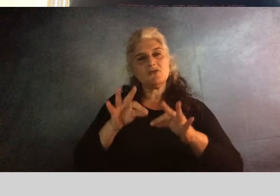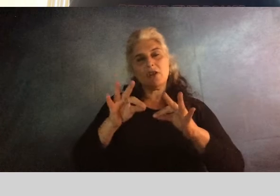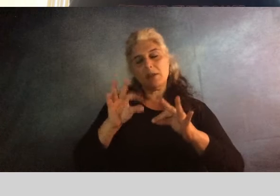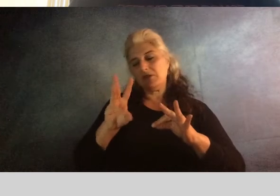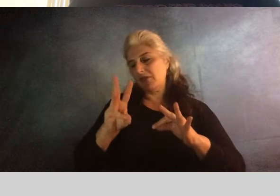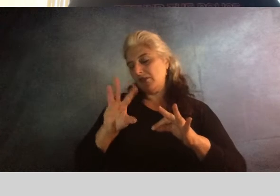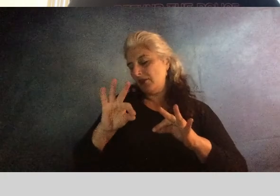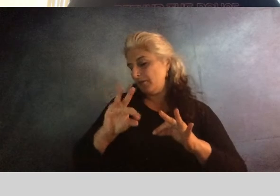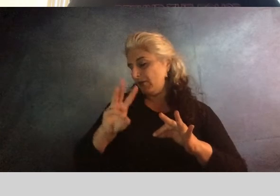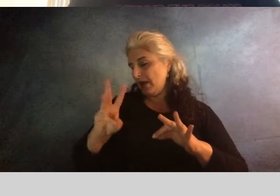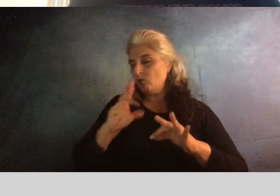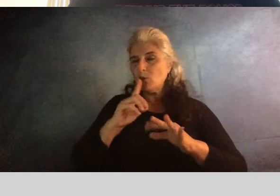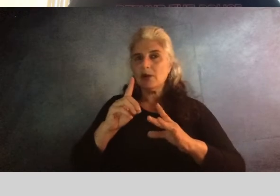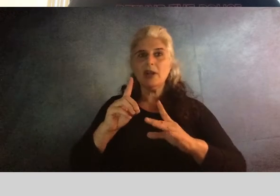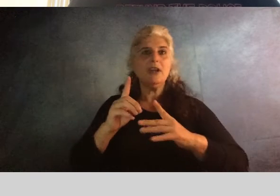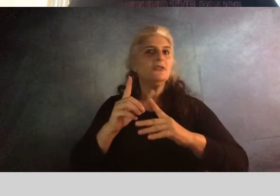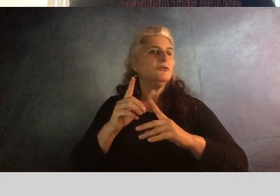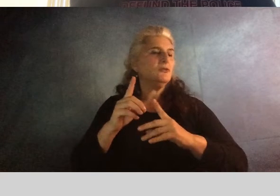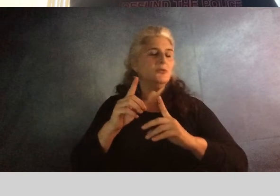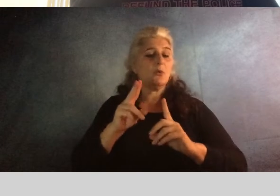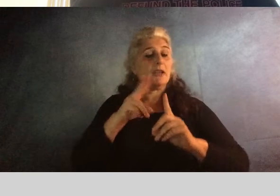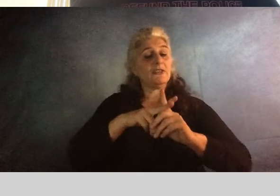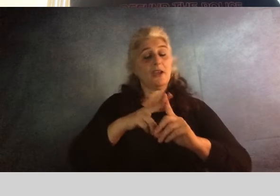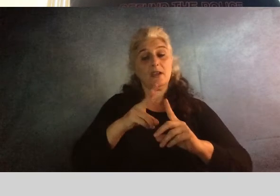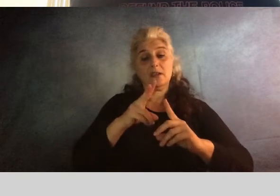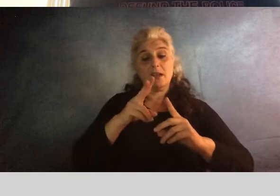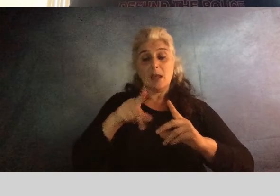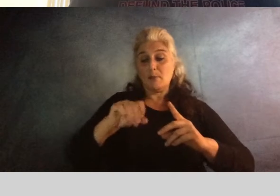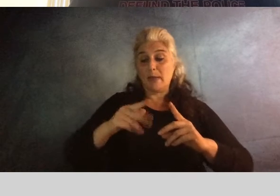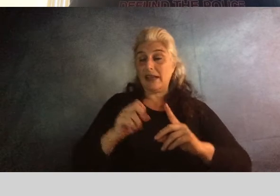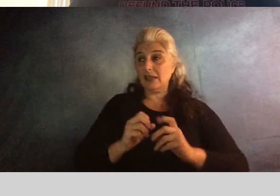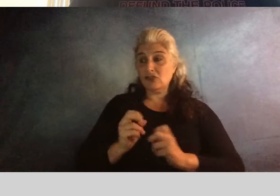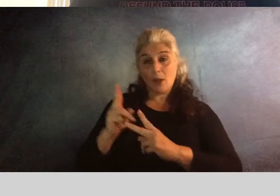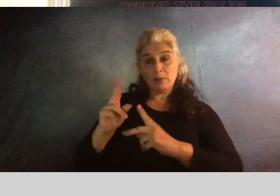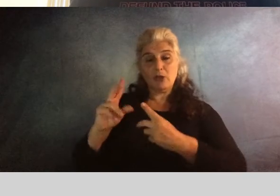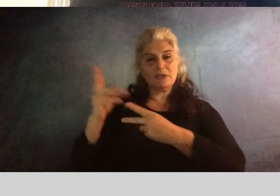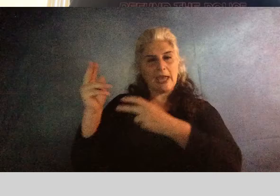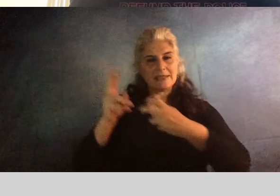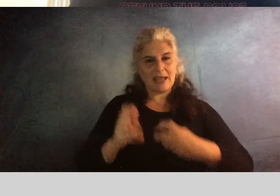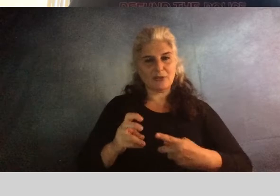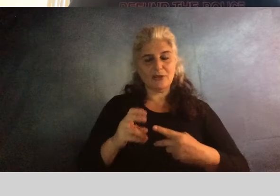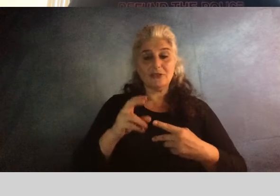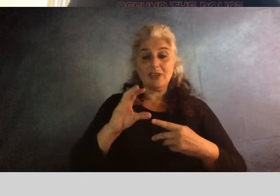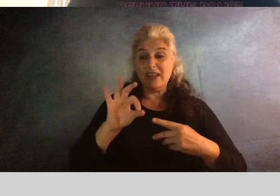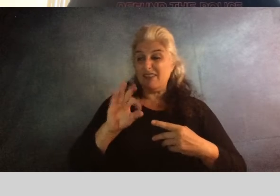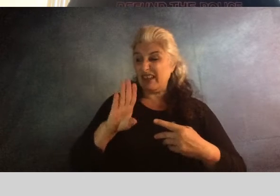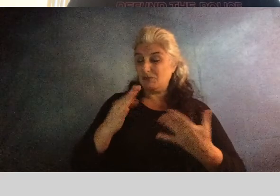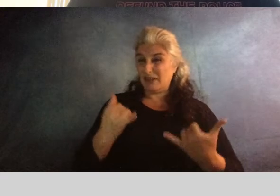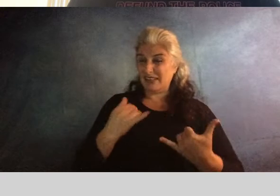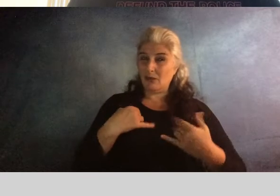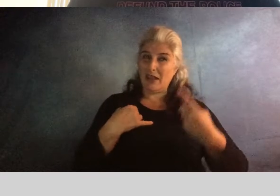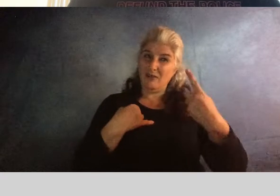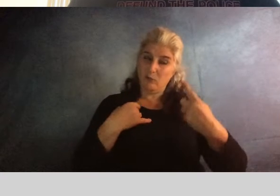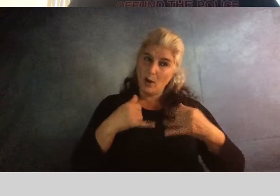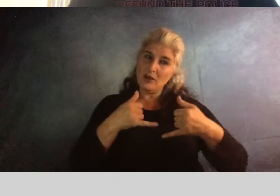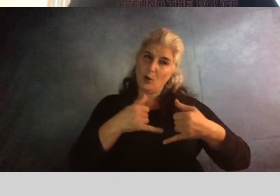to sign package uploads and downloads. Right now, Facebook Research only has one award program open, and it's limited to